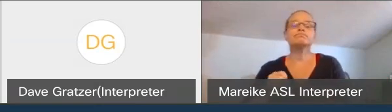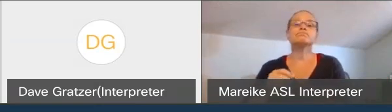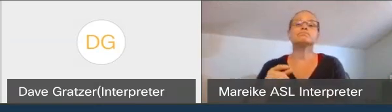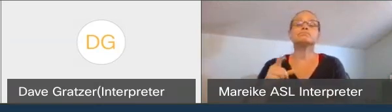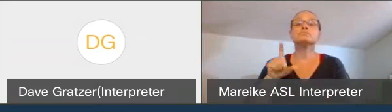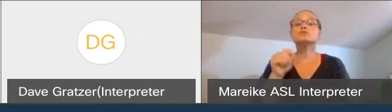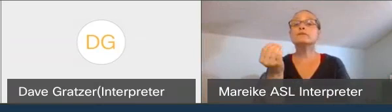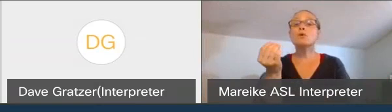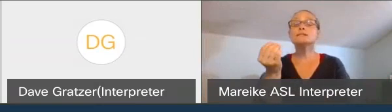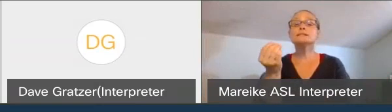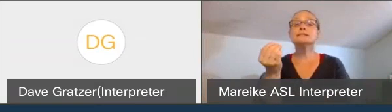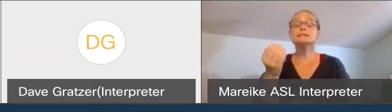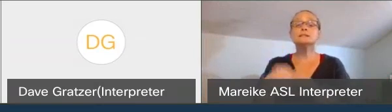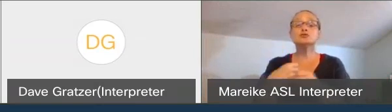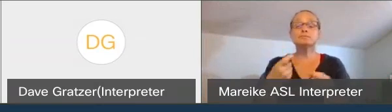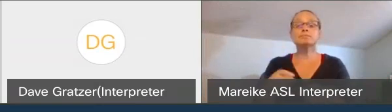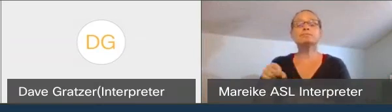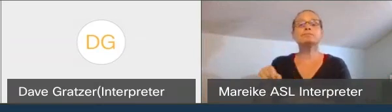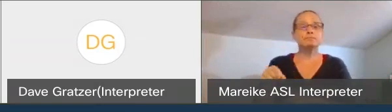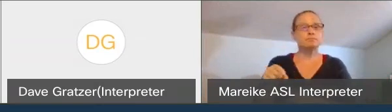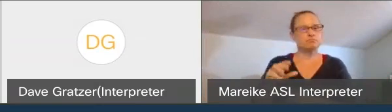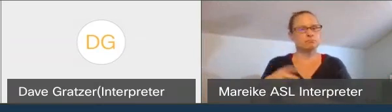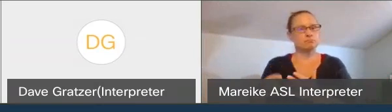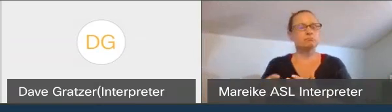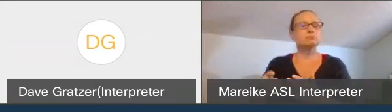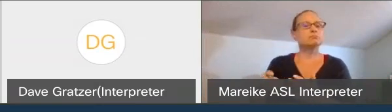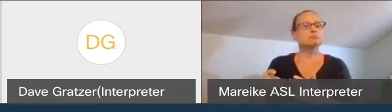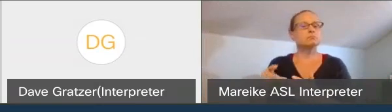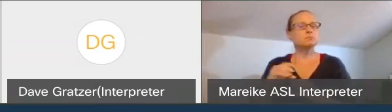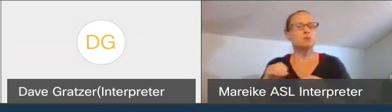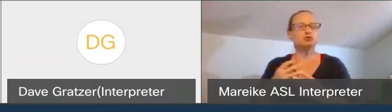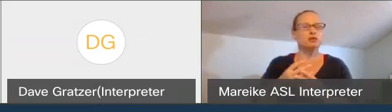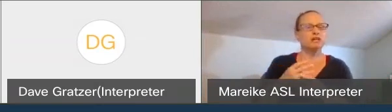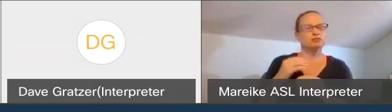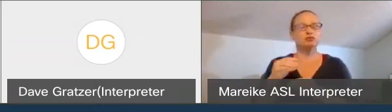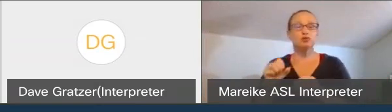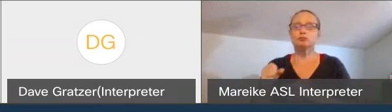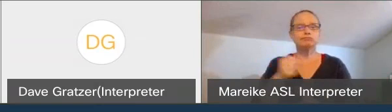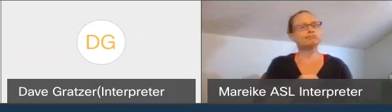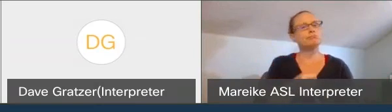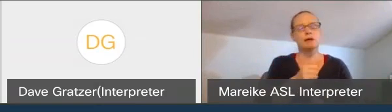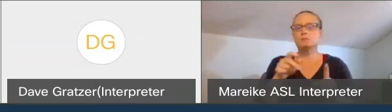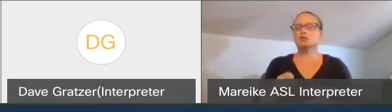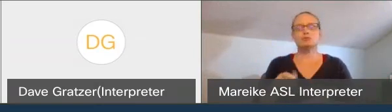they were given this program with no jail restrictions, they could just bring any-- any individual at any time,